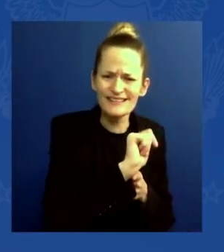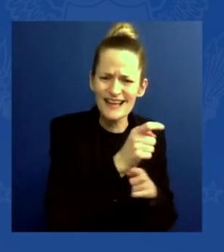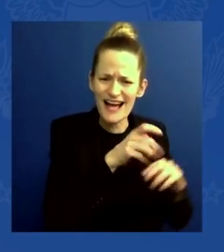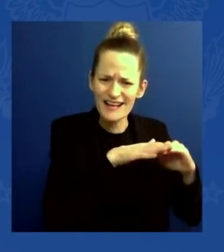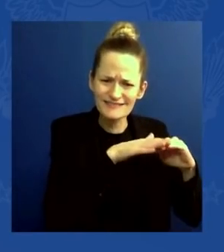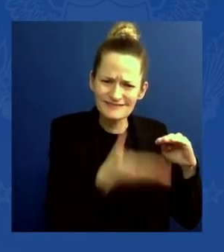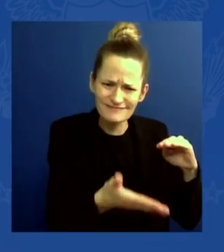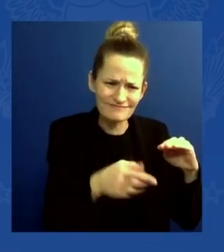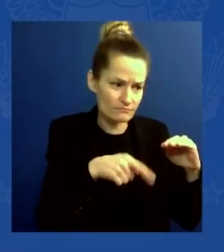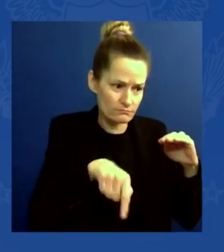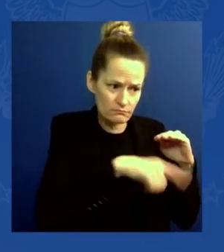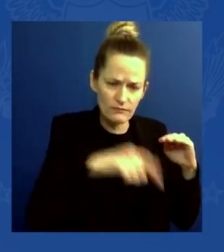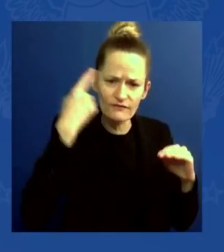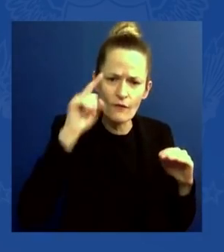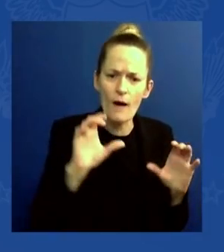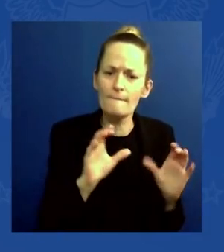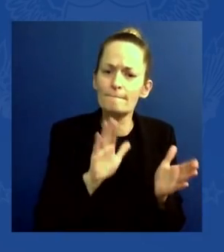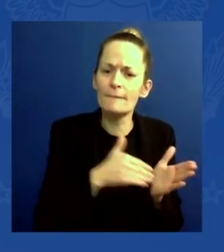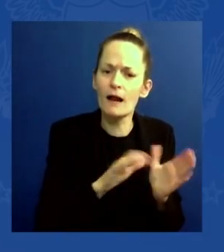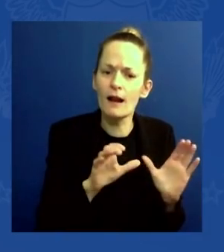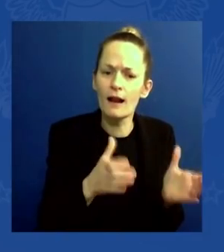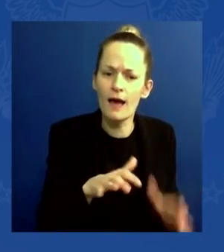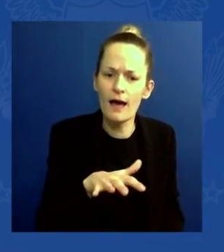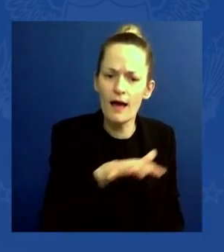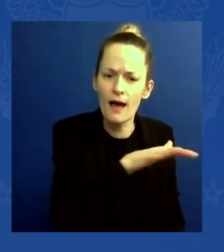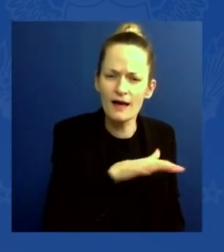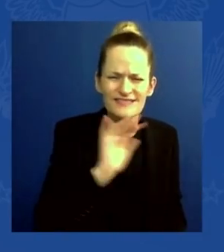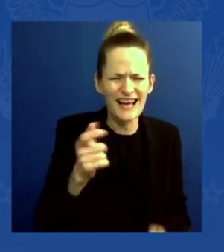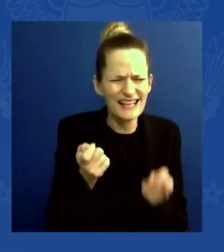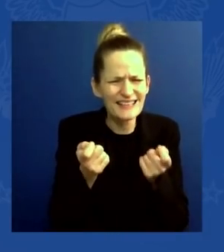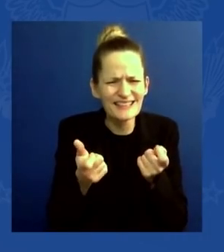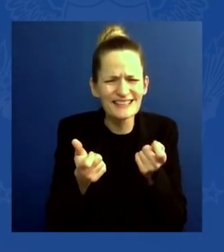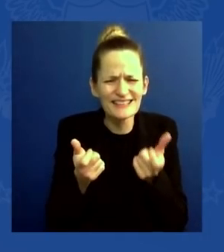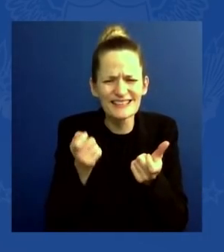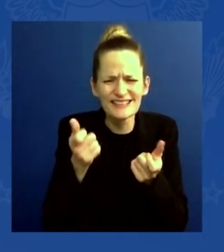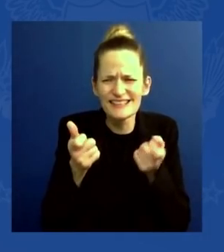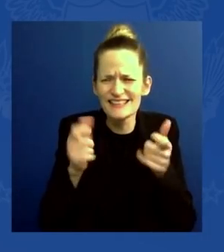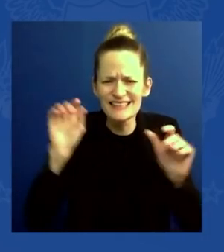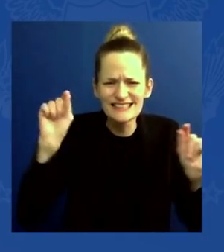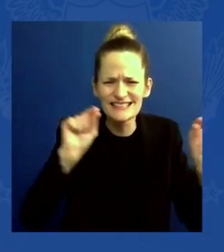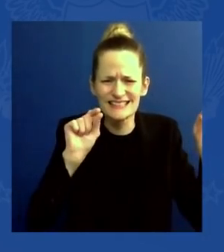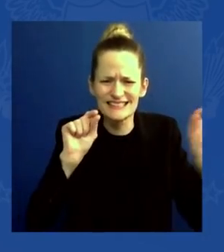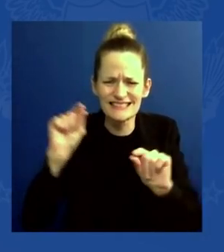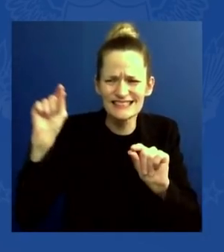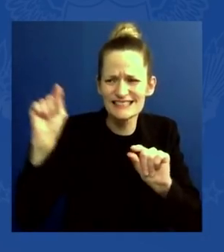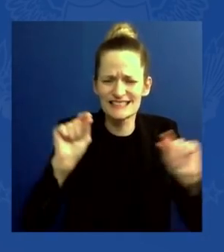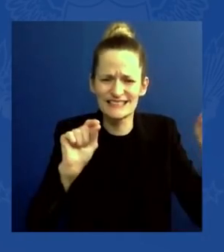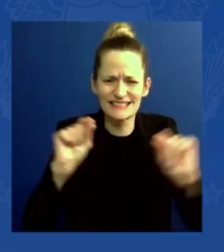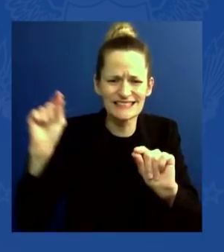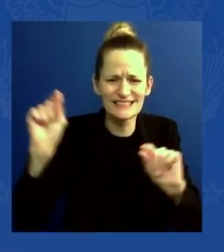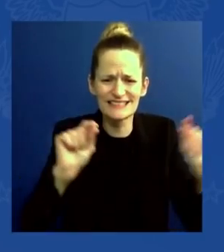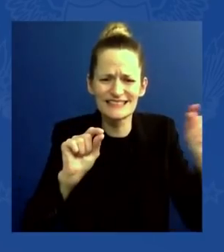my dad used to always say, as a middle-class guy, "We just need a little breathing room -- a little breathing room."